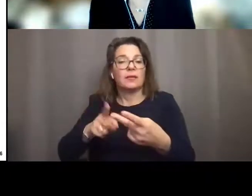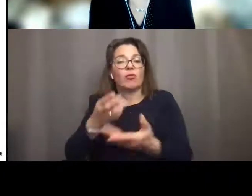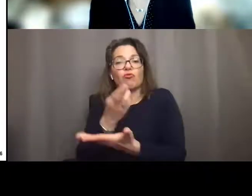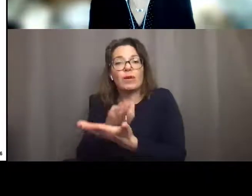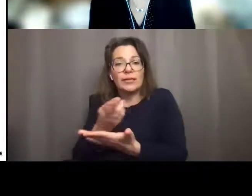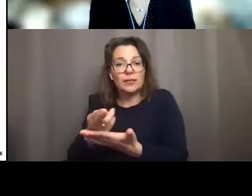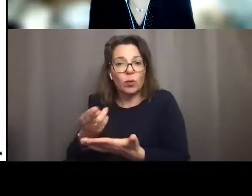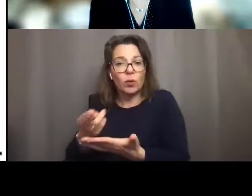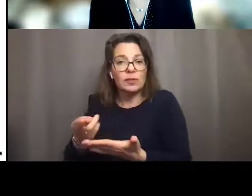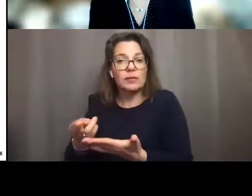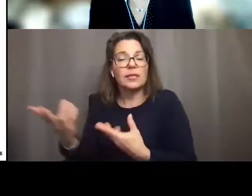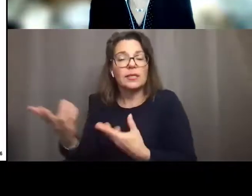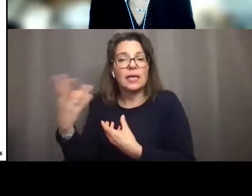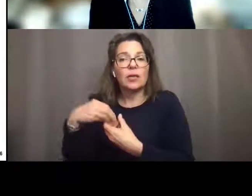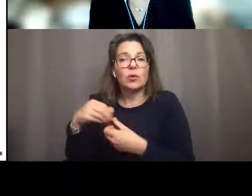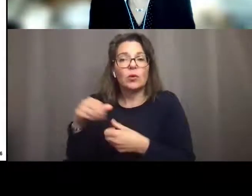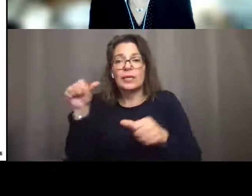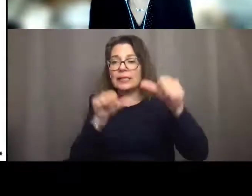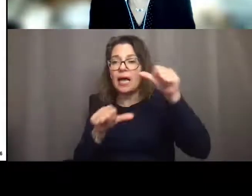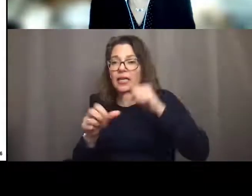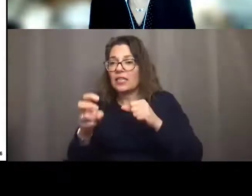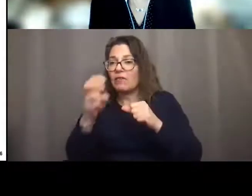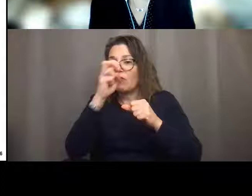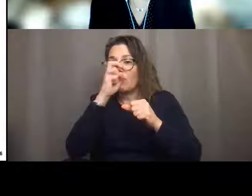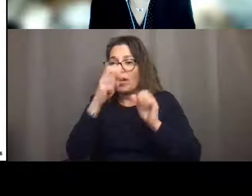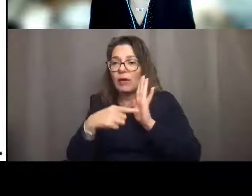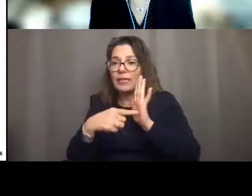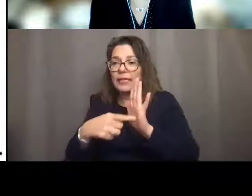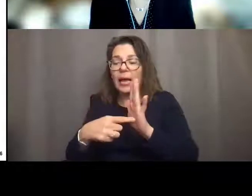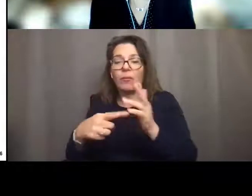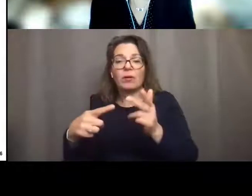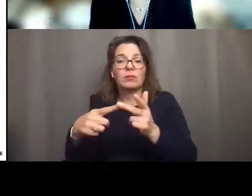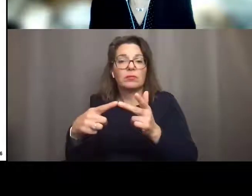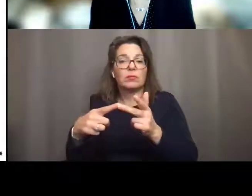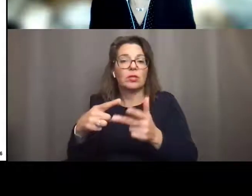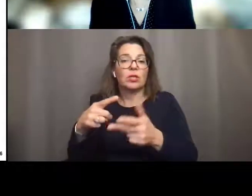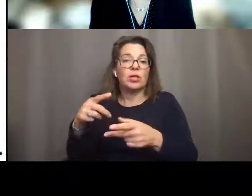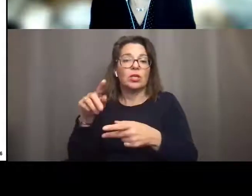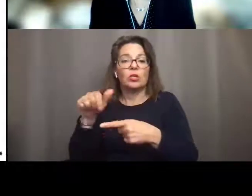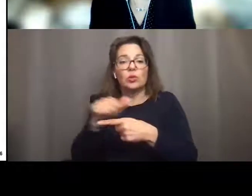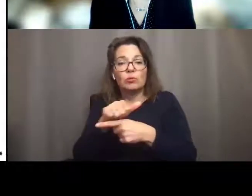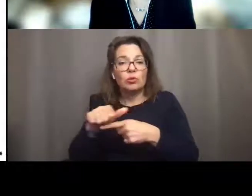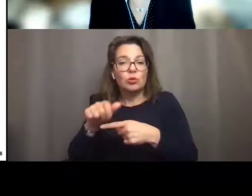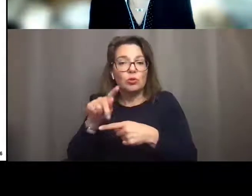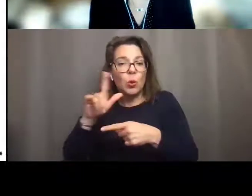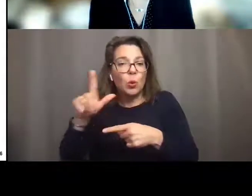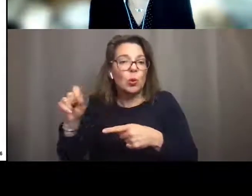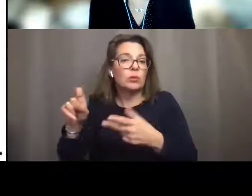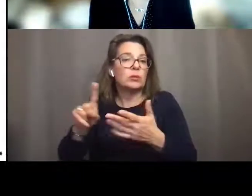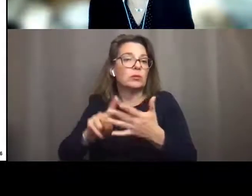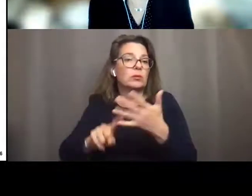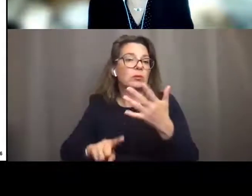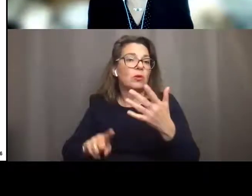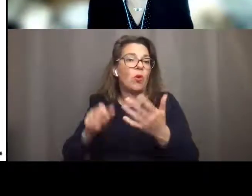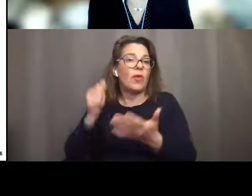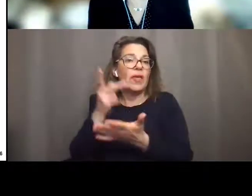which include the scientific rigor examples, resources and tools for rigorous experimental design, authentication plan examples and more.